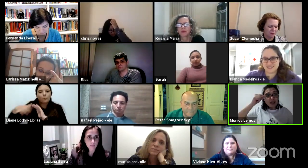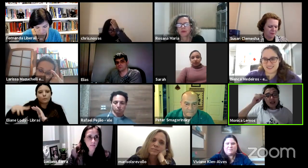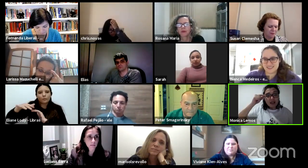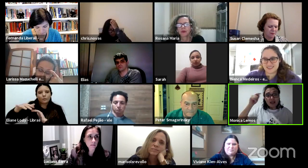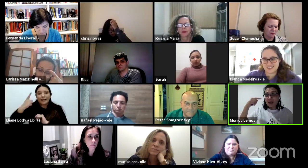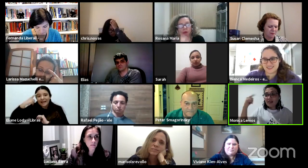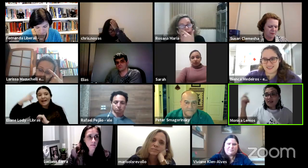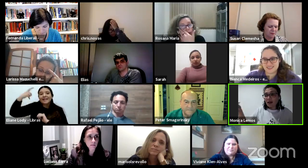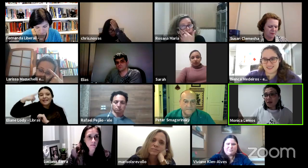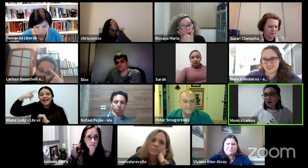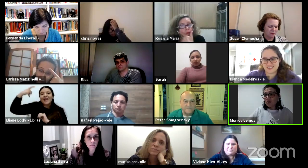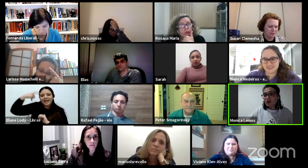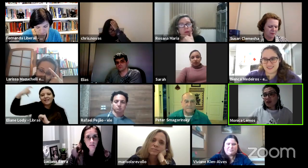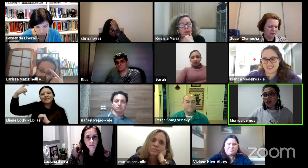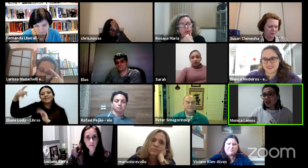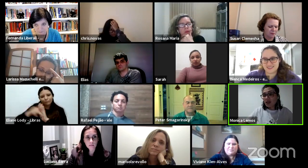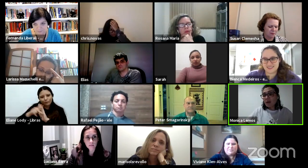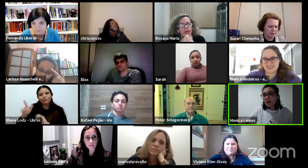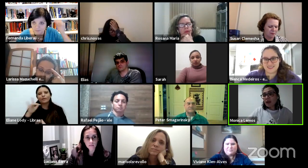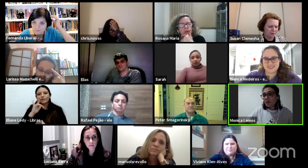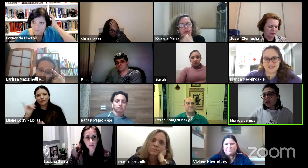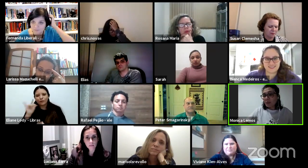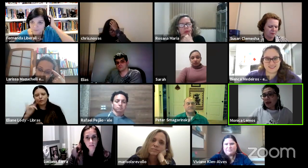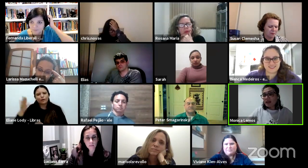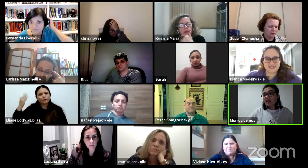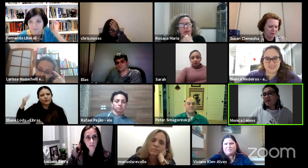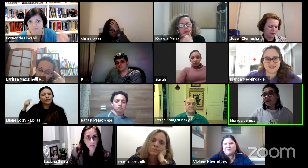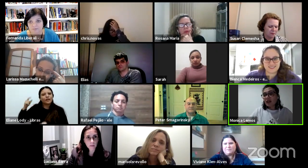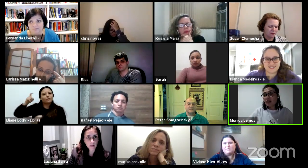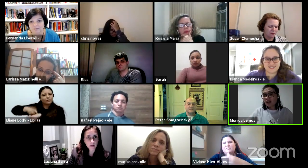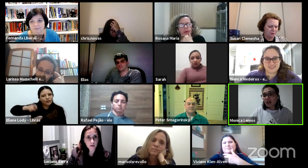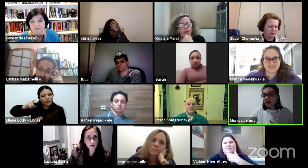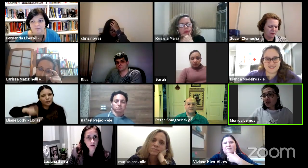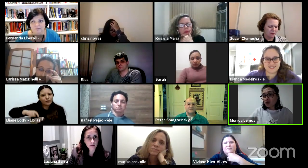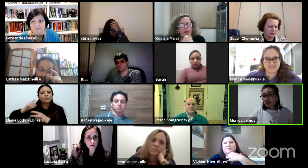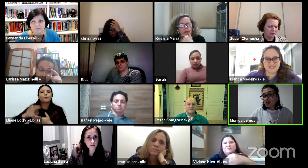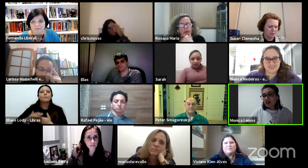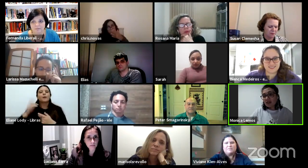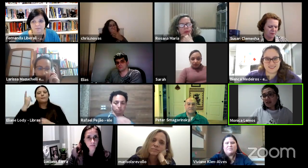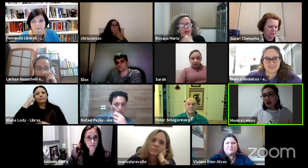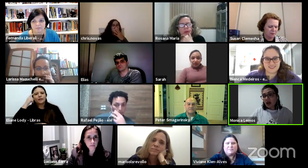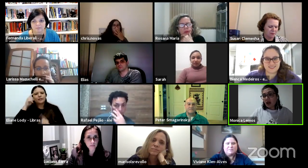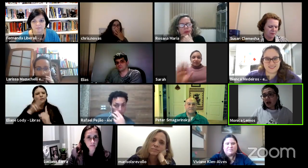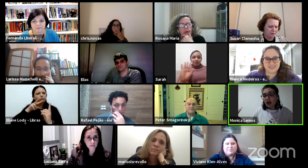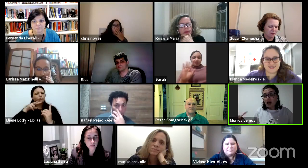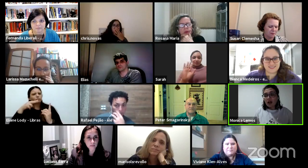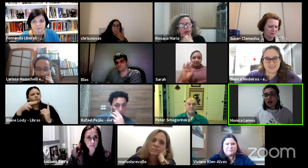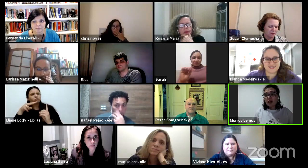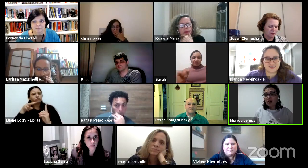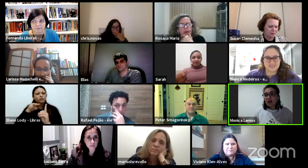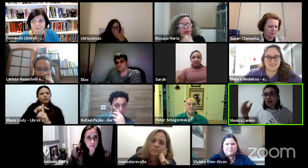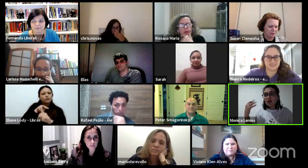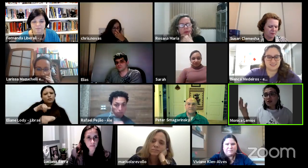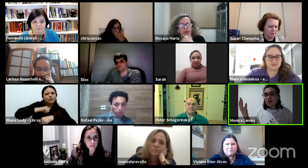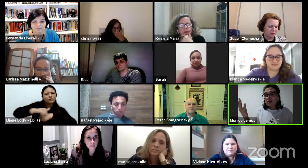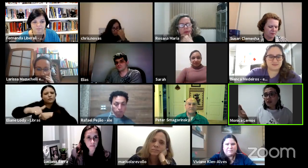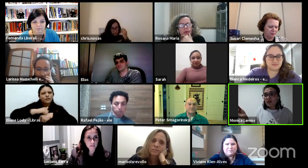development but his ideas, the development of. f his IDeas in his IDeas in.